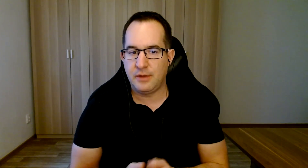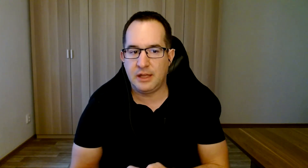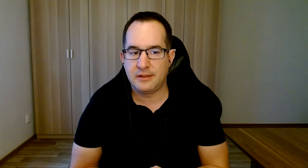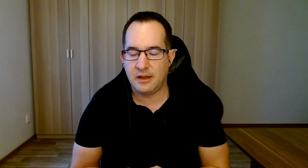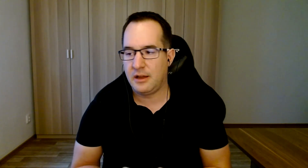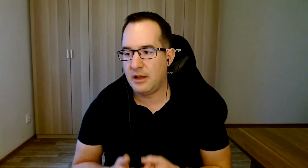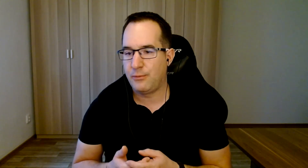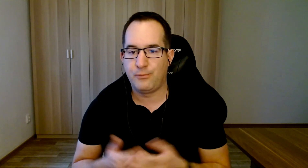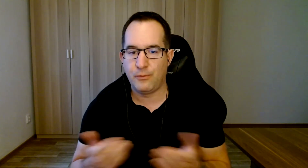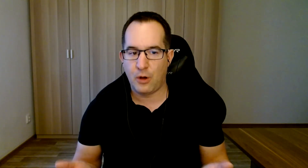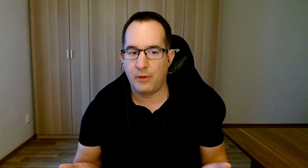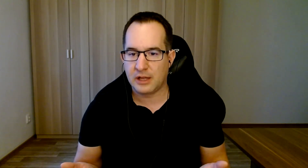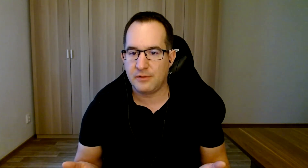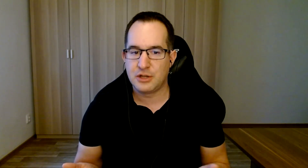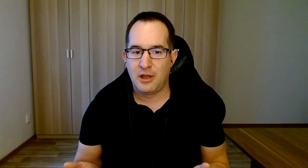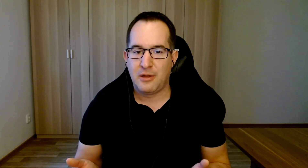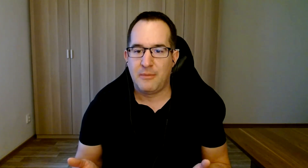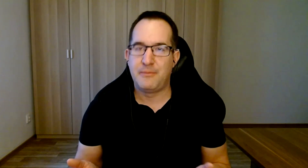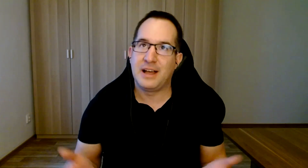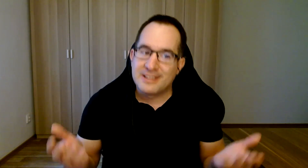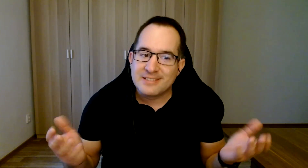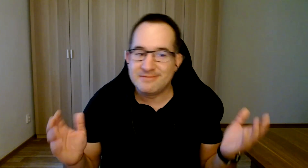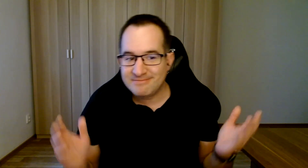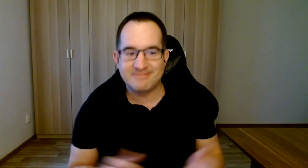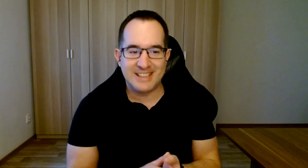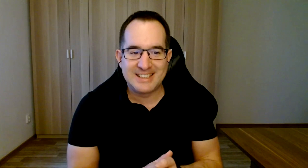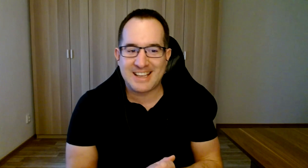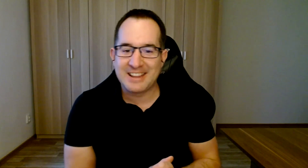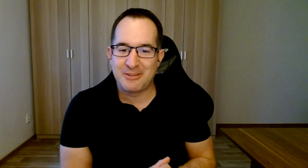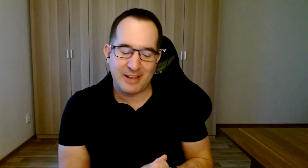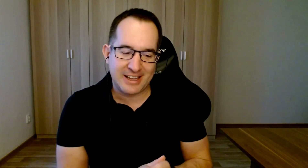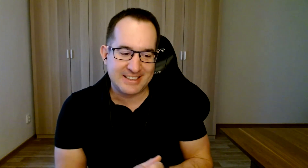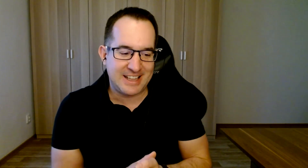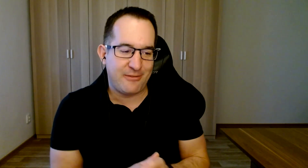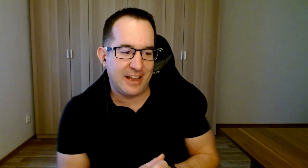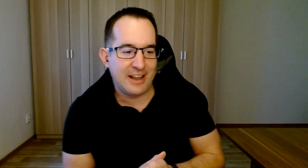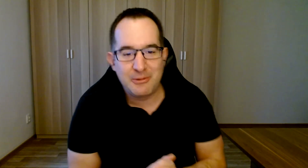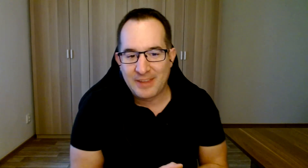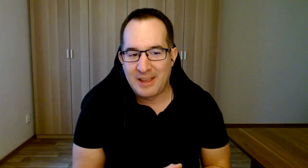with their own language. But it's kind of like a sci-fi now.